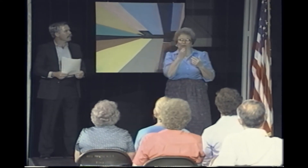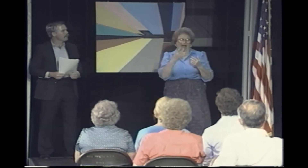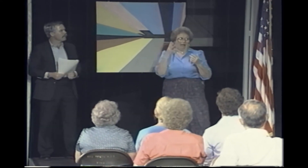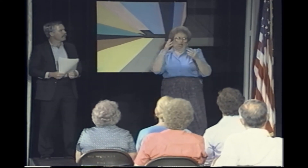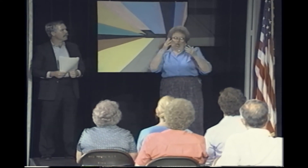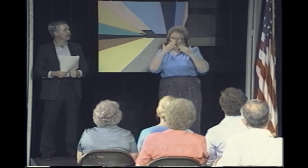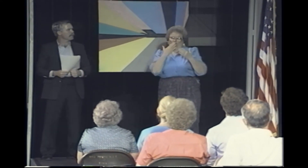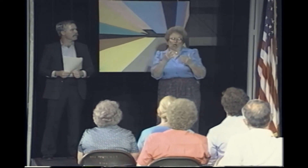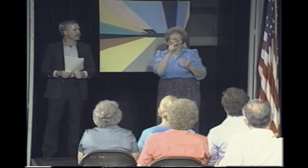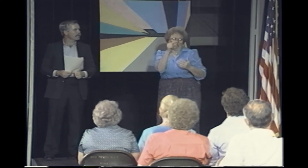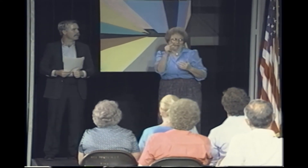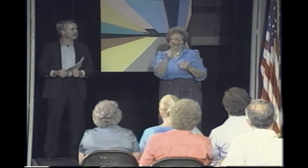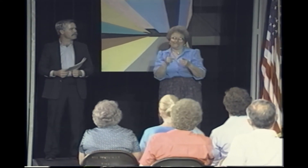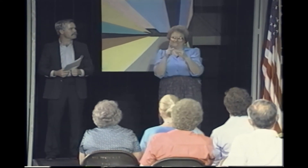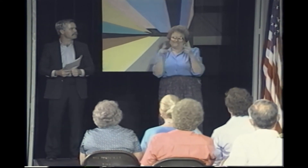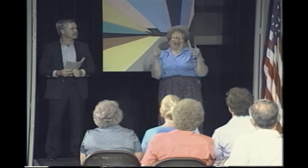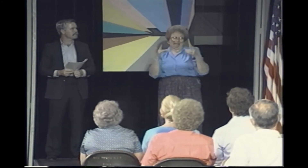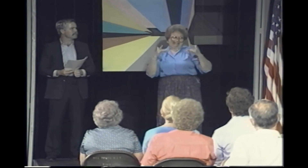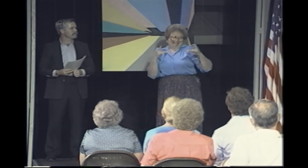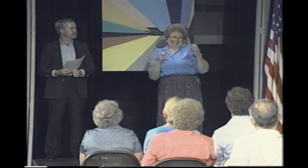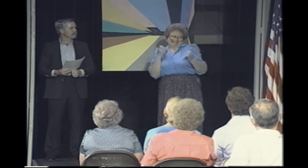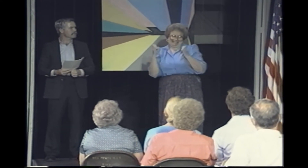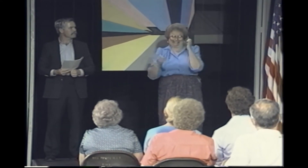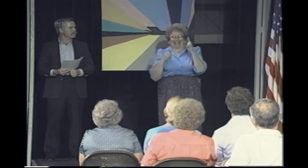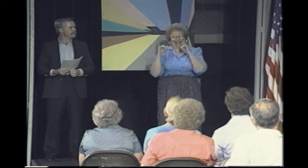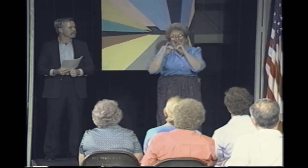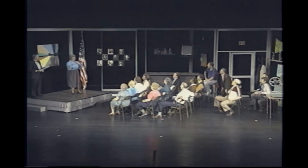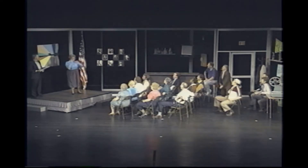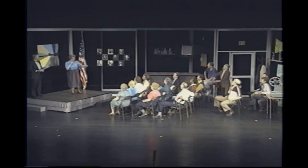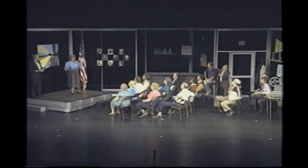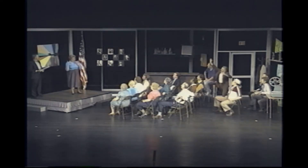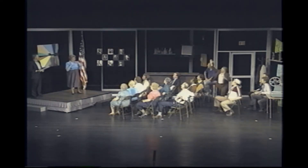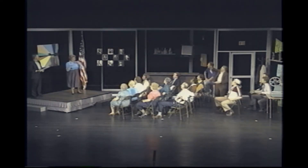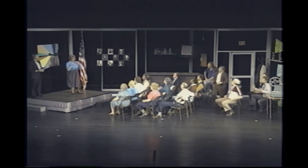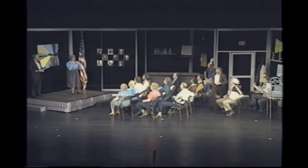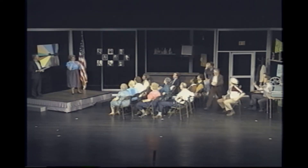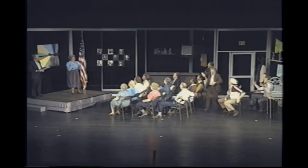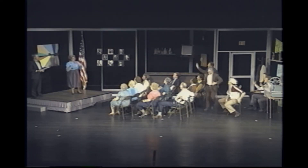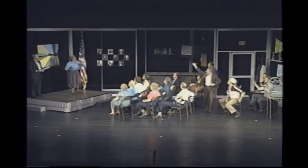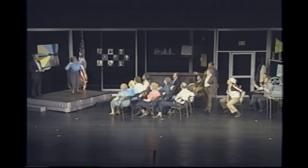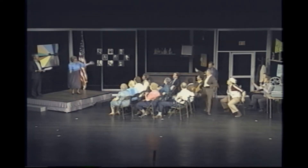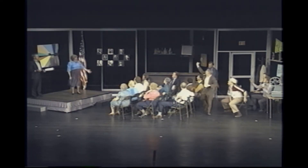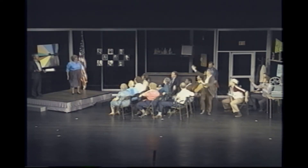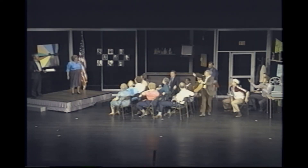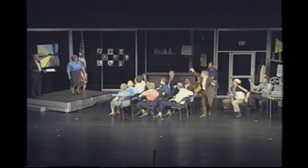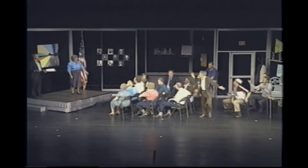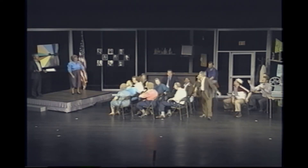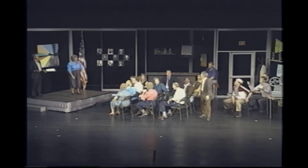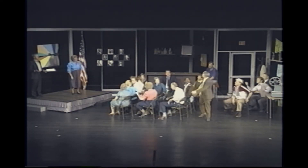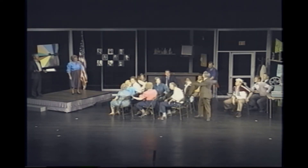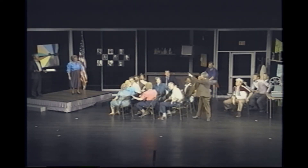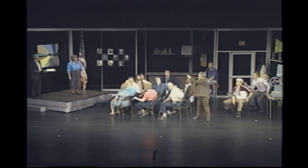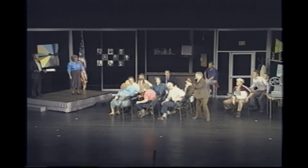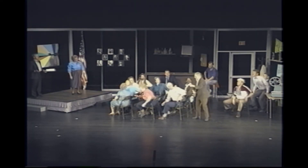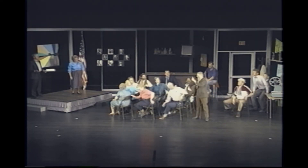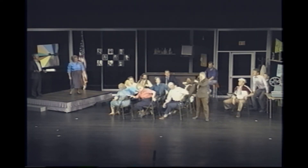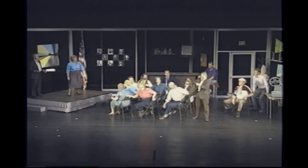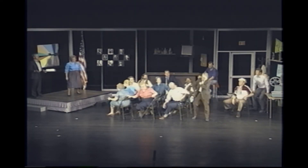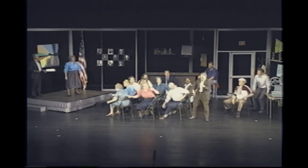In two weeks, we're going to have a beautiful, wonderful Thanksgiving. It's going to be so exciting. Hey, hey, hey, hey.